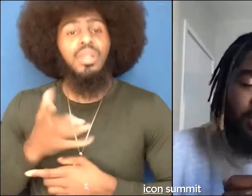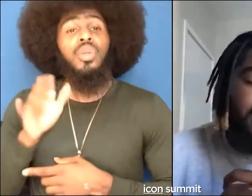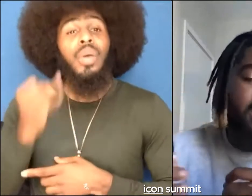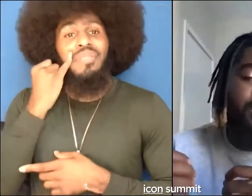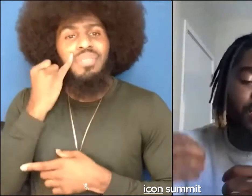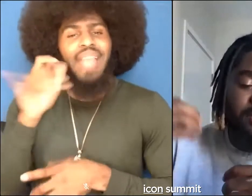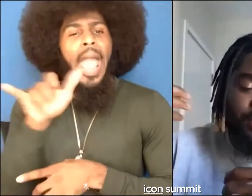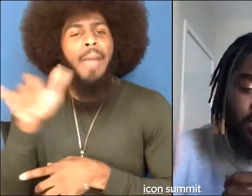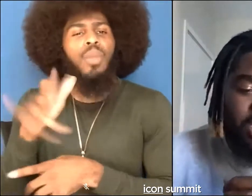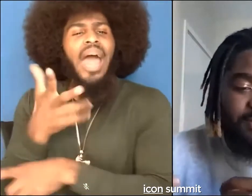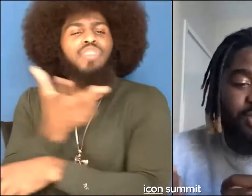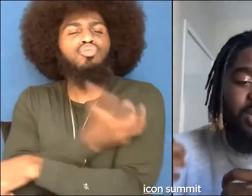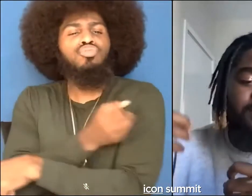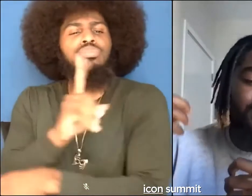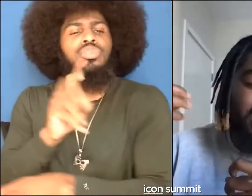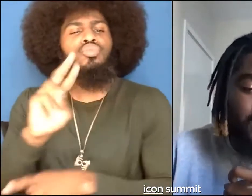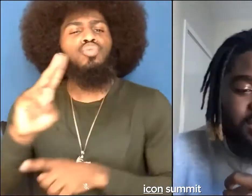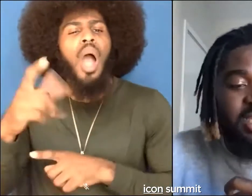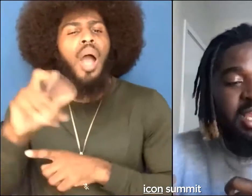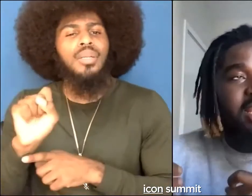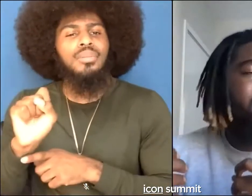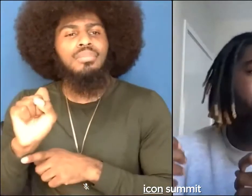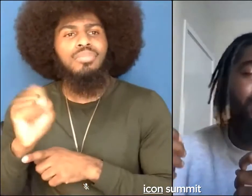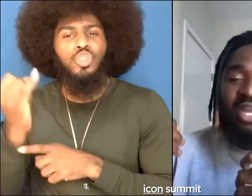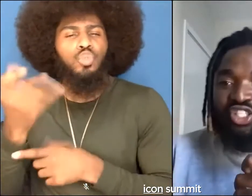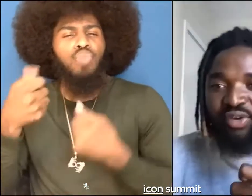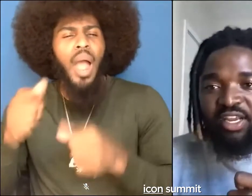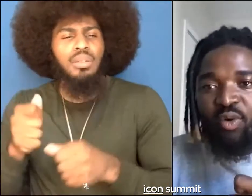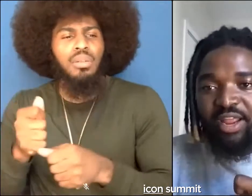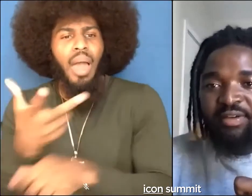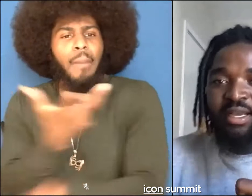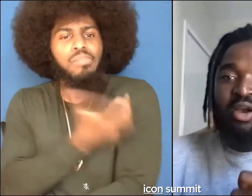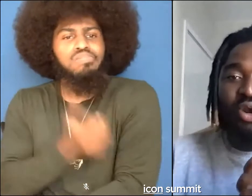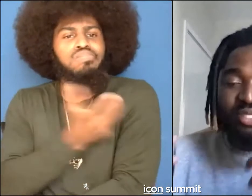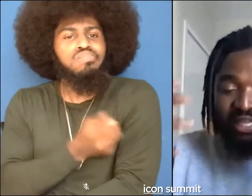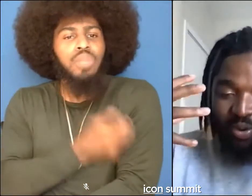the pain, we don't want to feel the grief, we don't want to feel the guilt so we're going to drink or whatever.